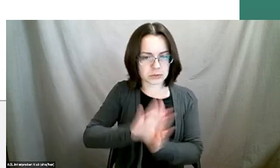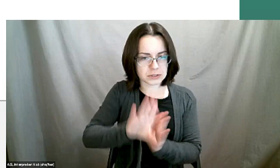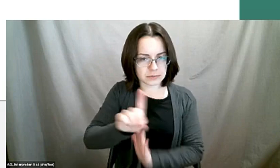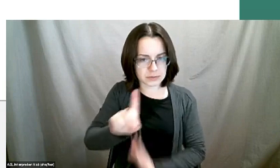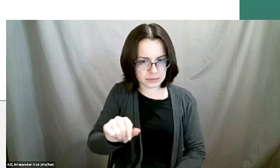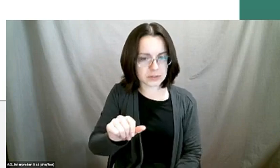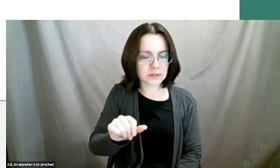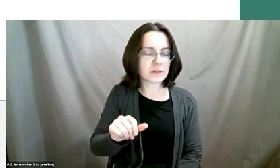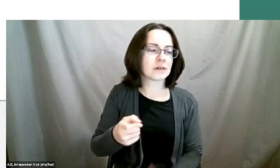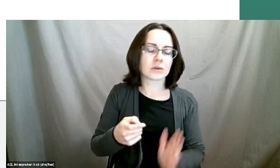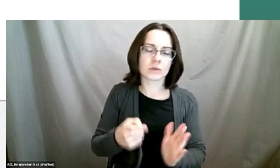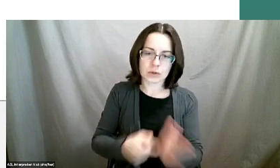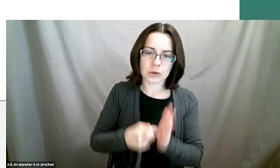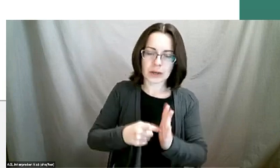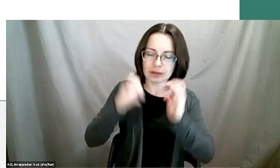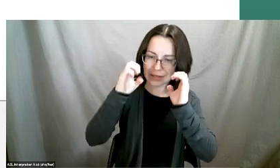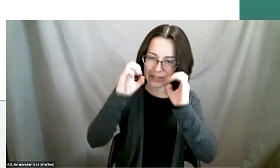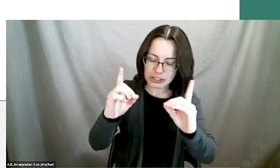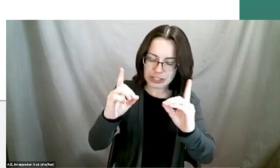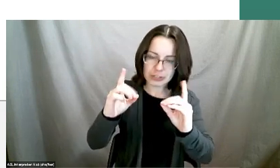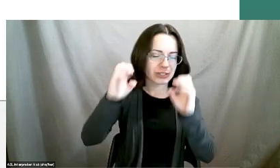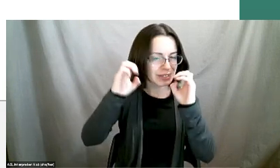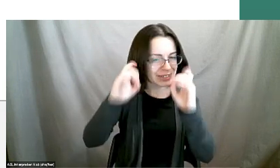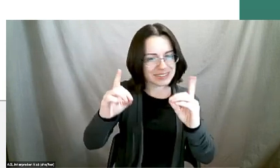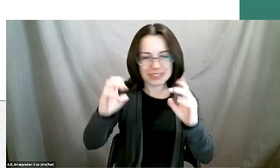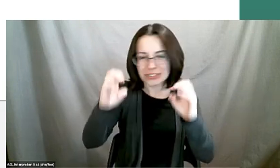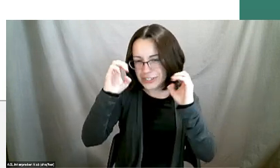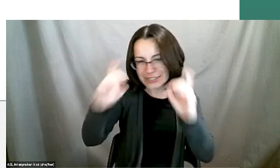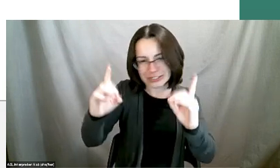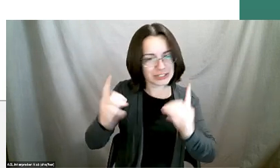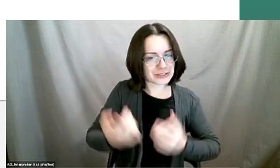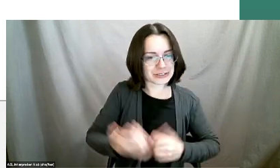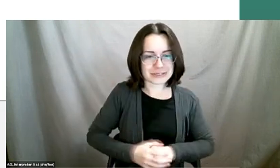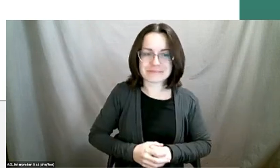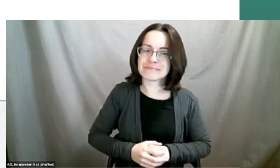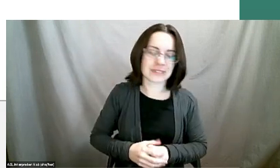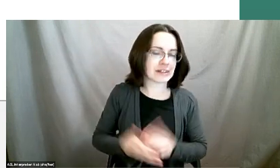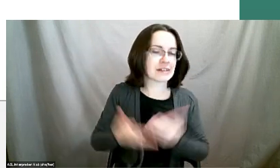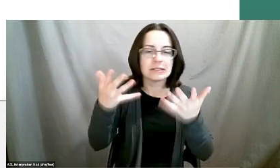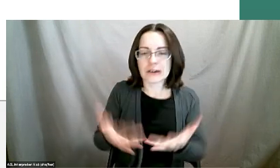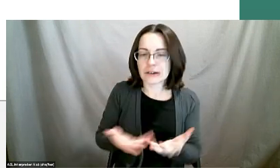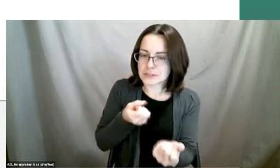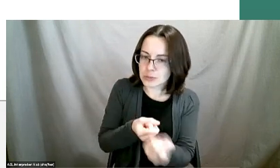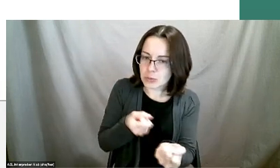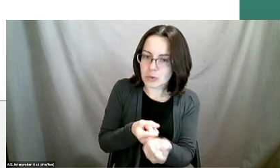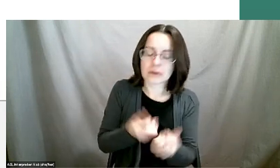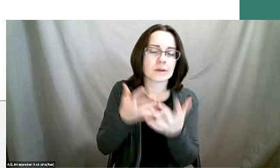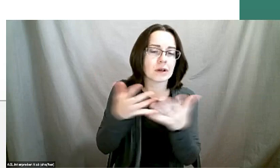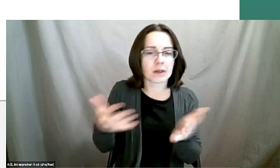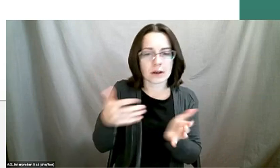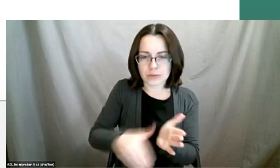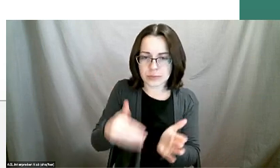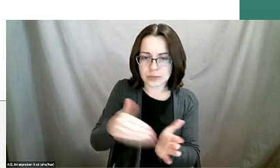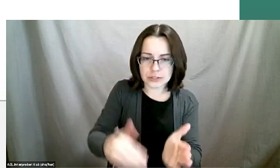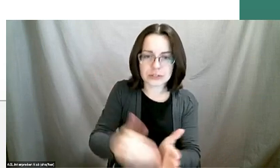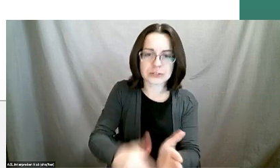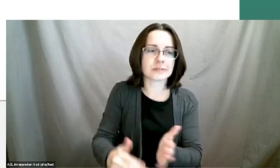education and more education. They need lots of support. They need lots of repetition. They need extra visits and more time.